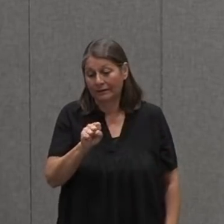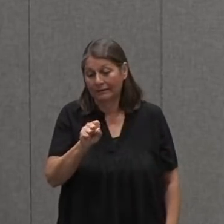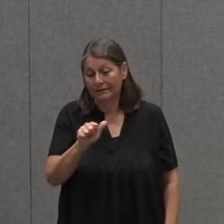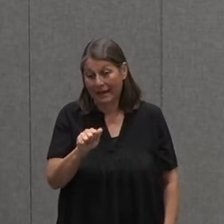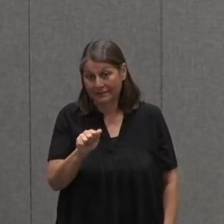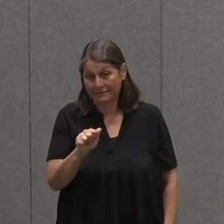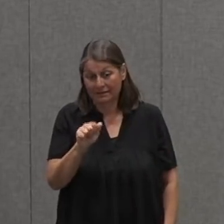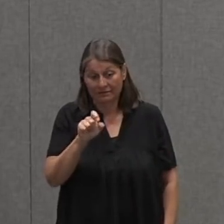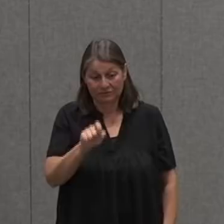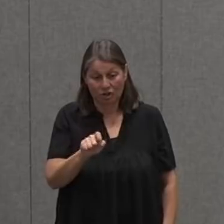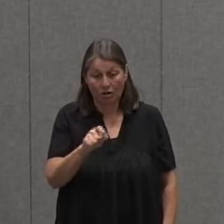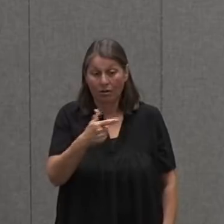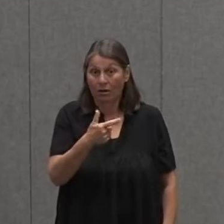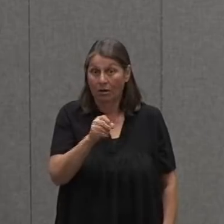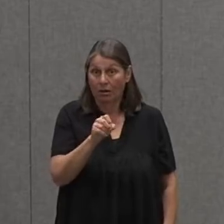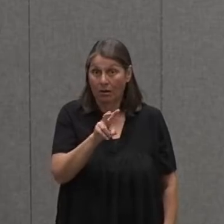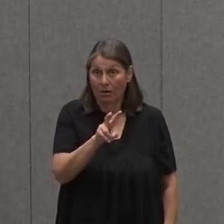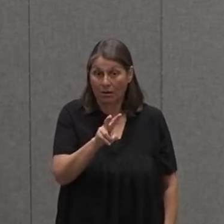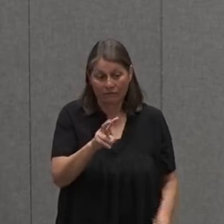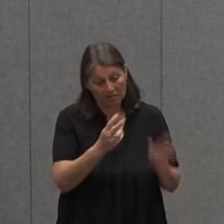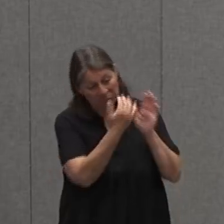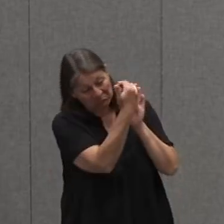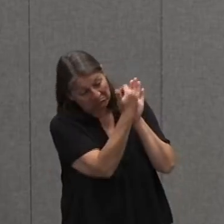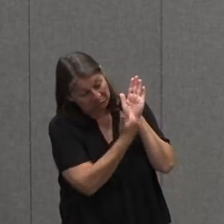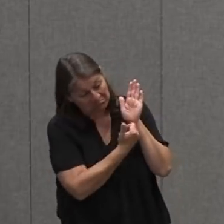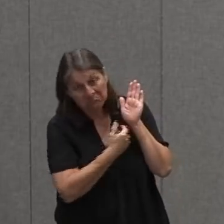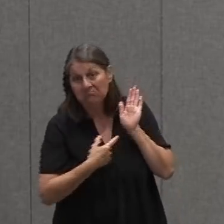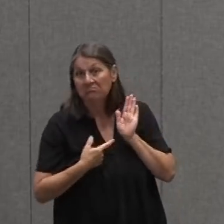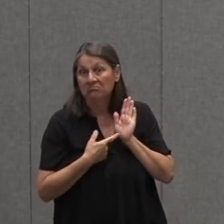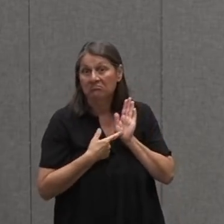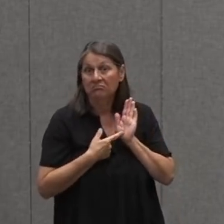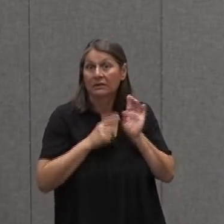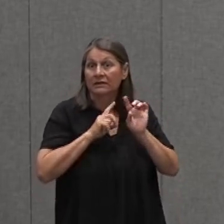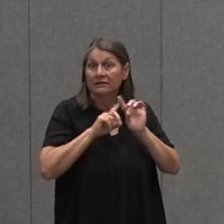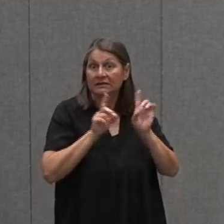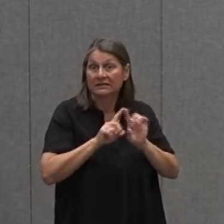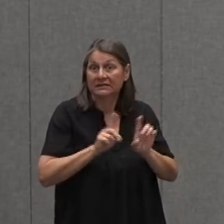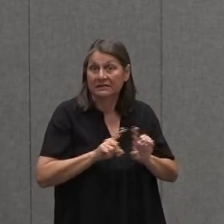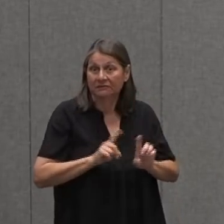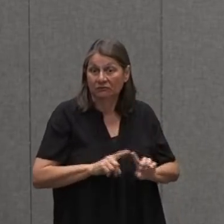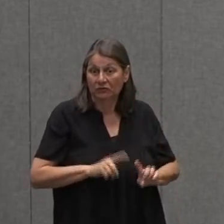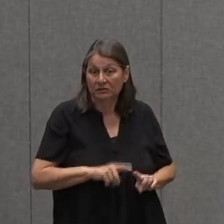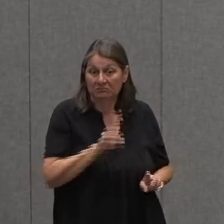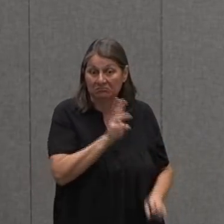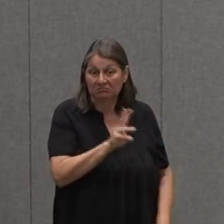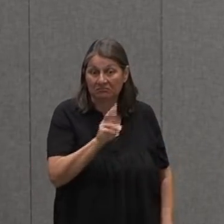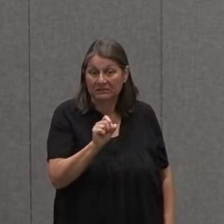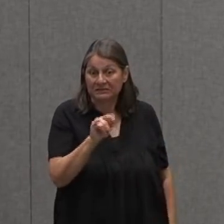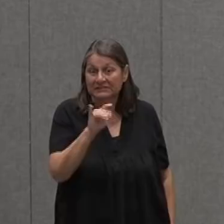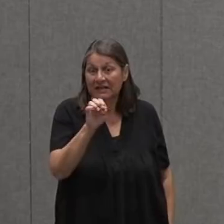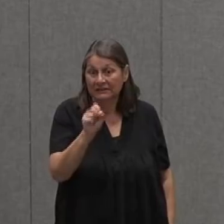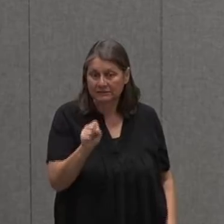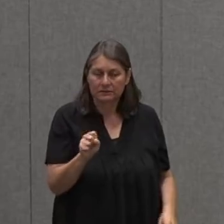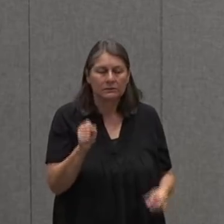And it has all kinds of different sites that have all kinds of different information around it.